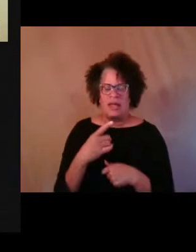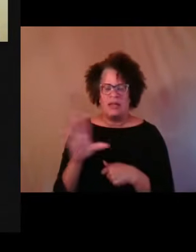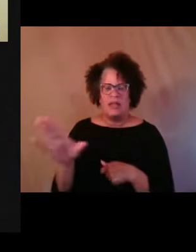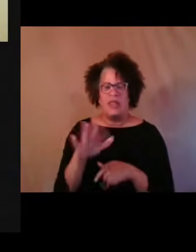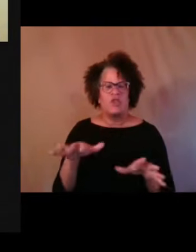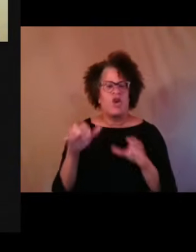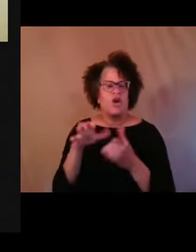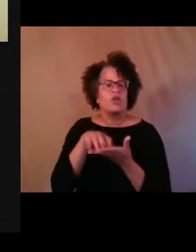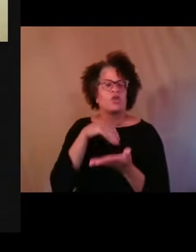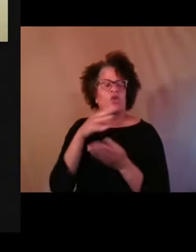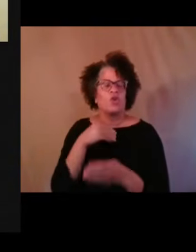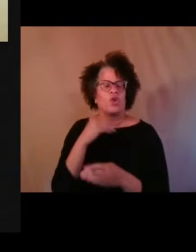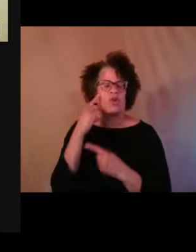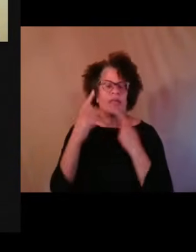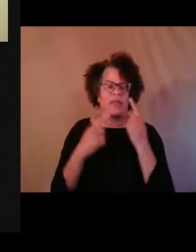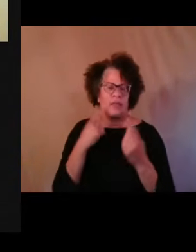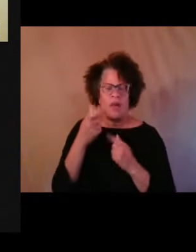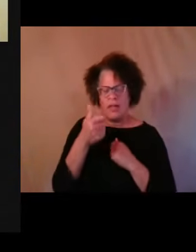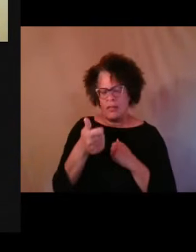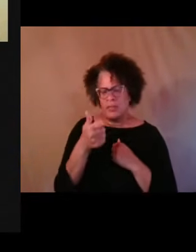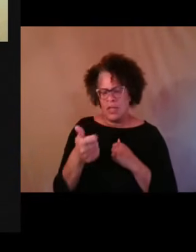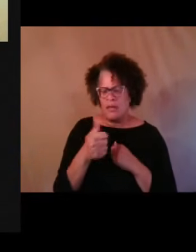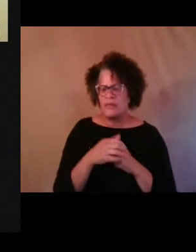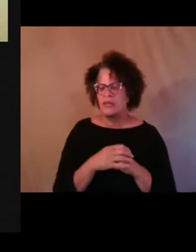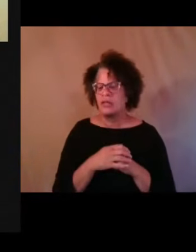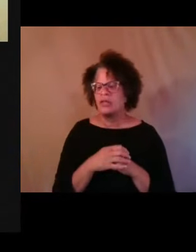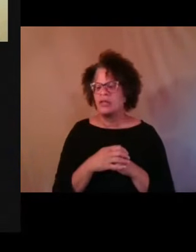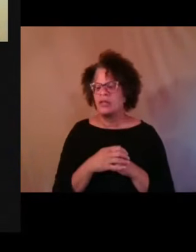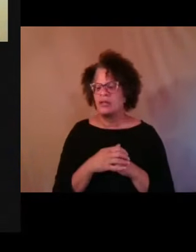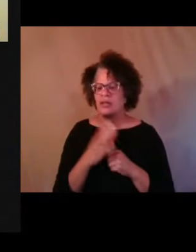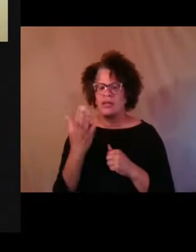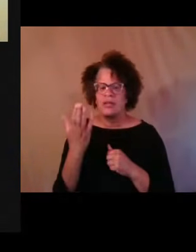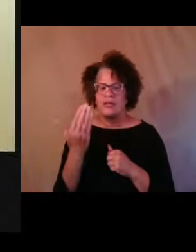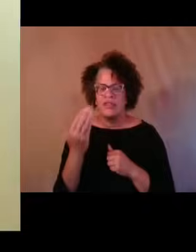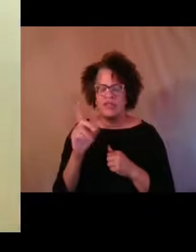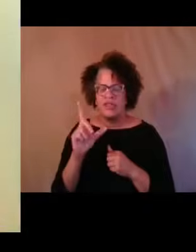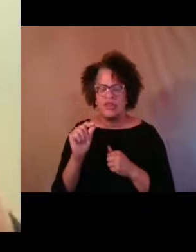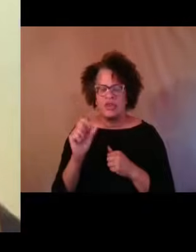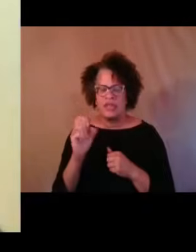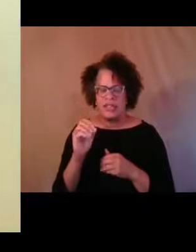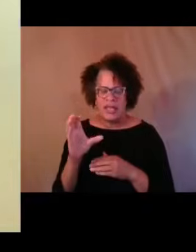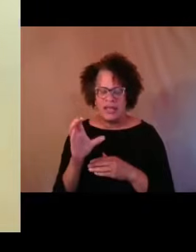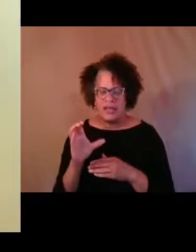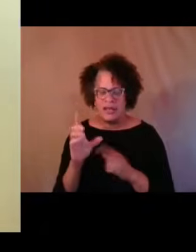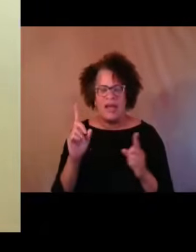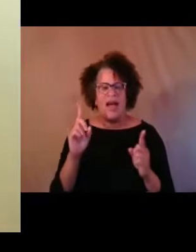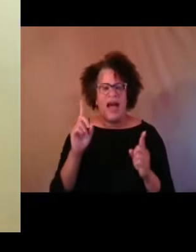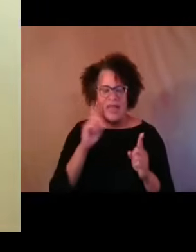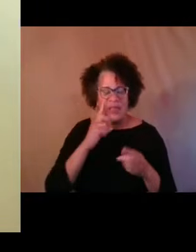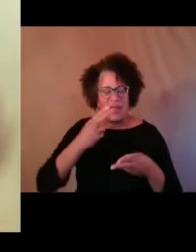I think about in 15, 20 seconds. I think the gumbo has been stirred